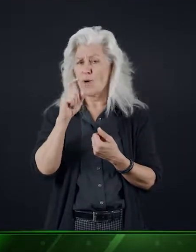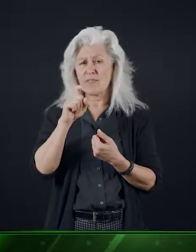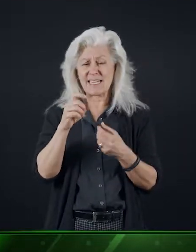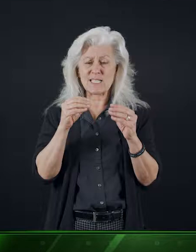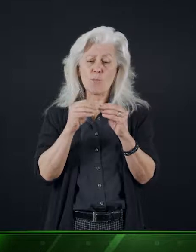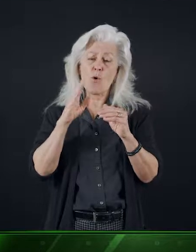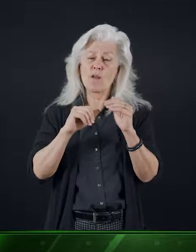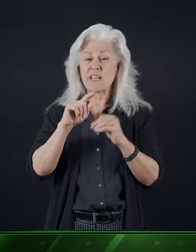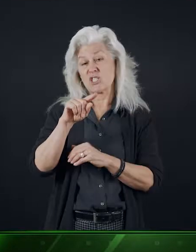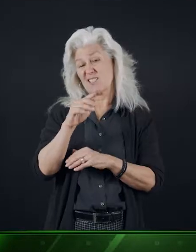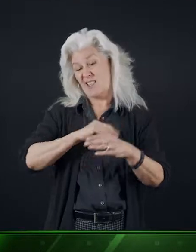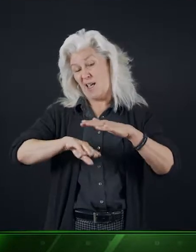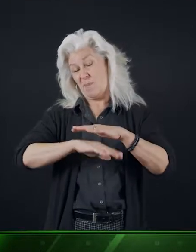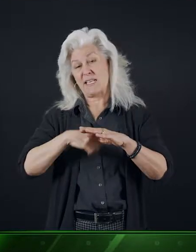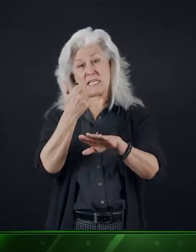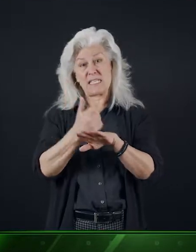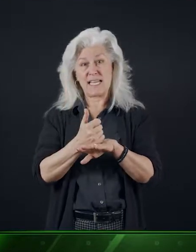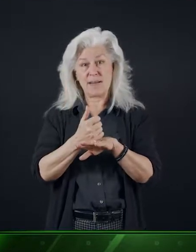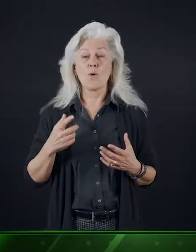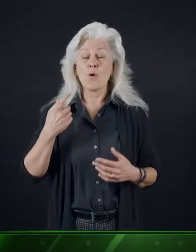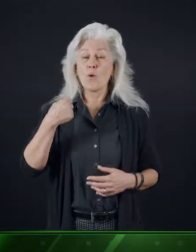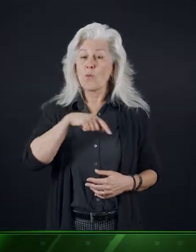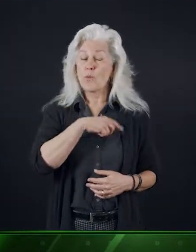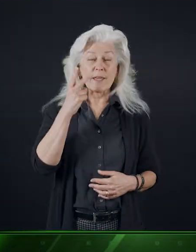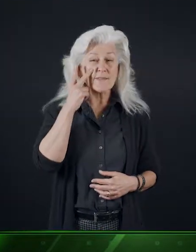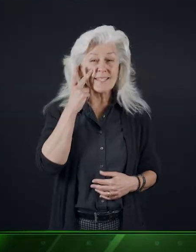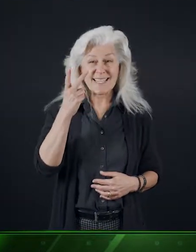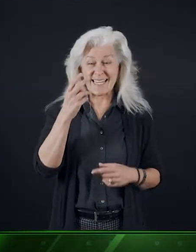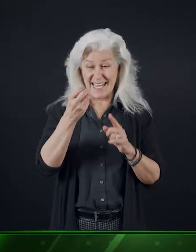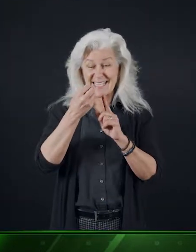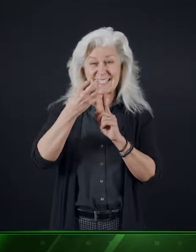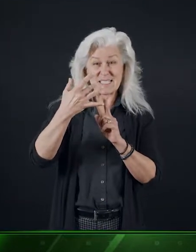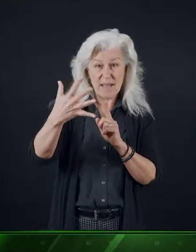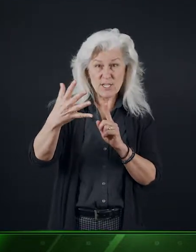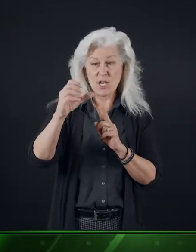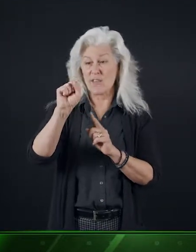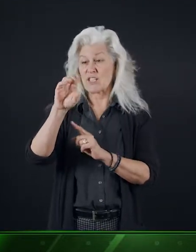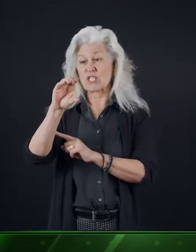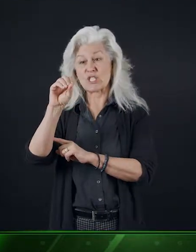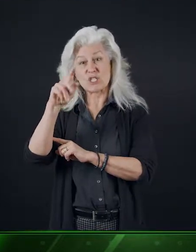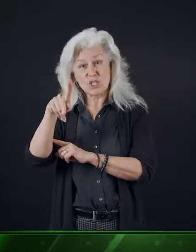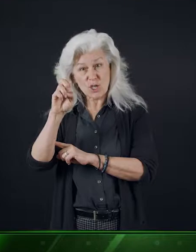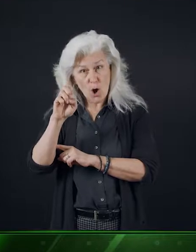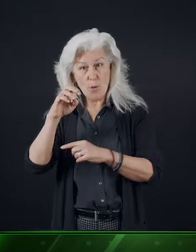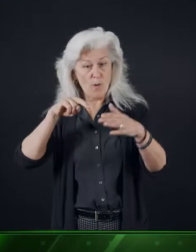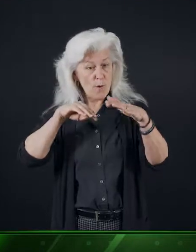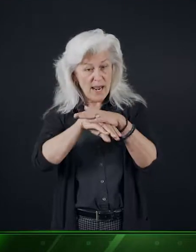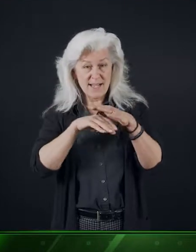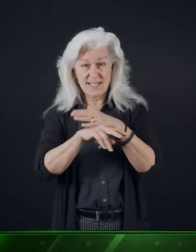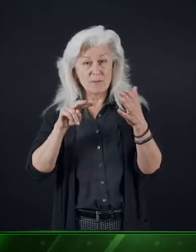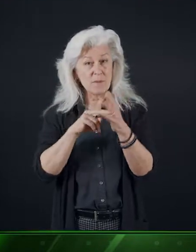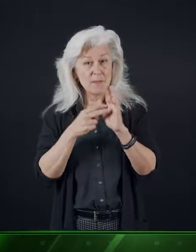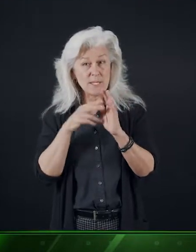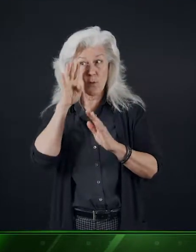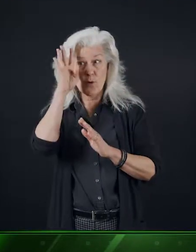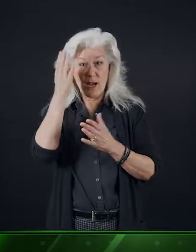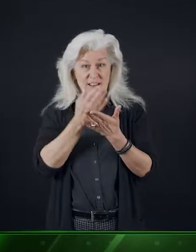We have even seen an expansion on the scope of what accessibility means, creating features for players with or without disabilities.